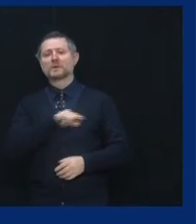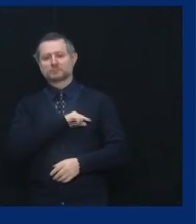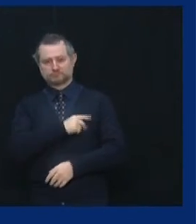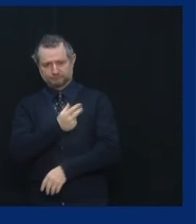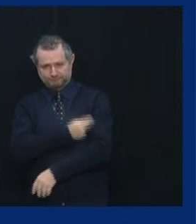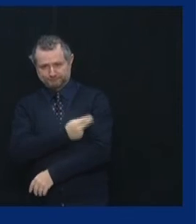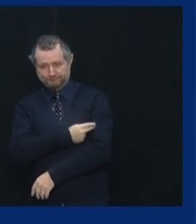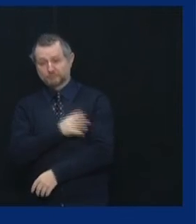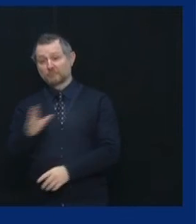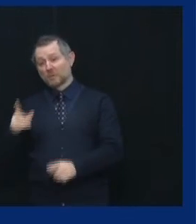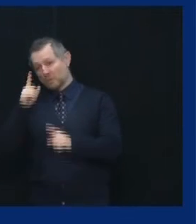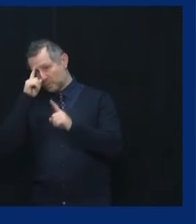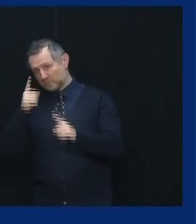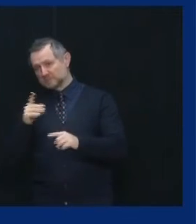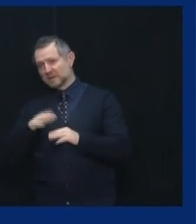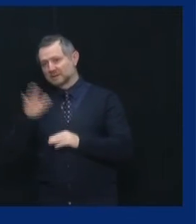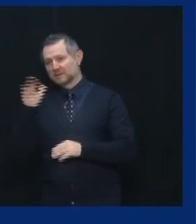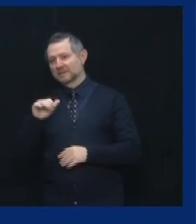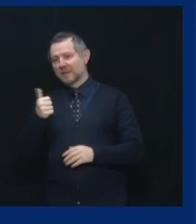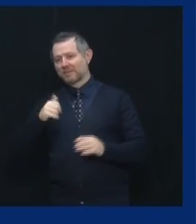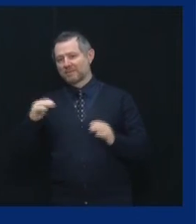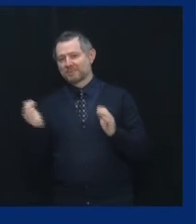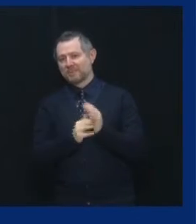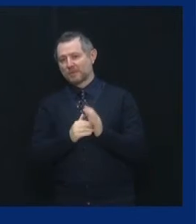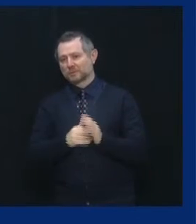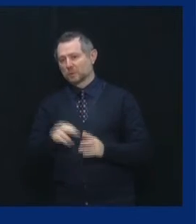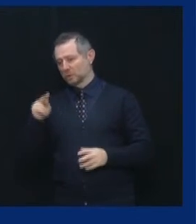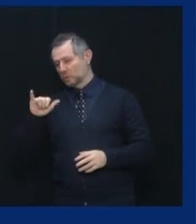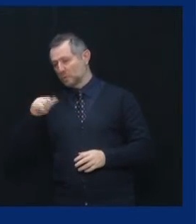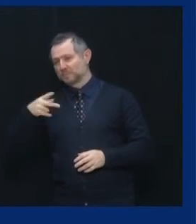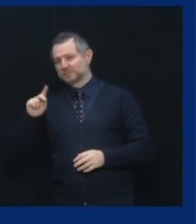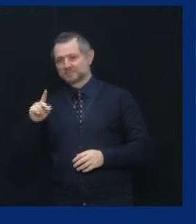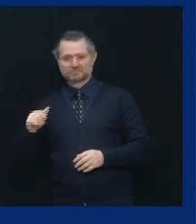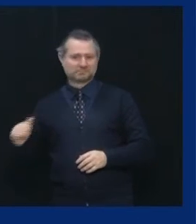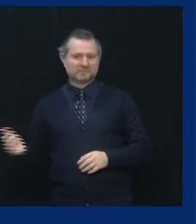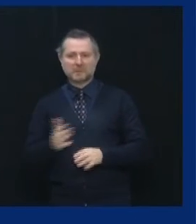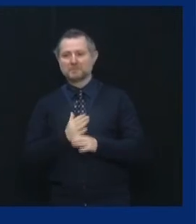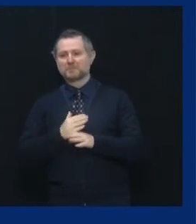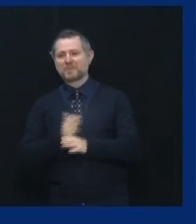THE MAYOR ANNOUNCED THAT STARTING DAVID NYPD PERSONNEL WILL BE ELIGIBLE TO GET THE